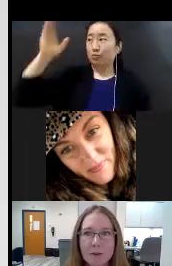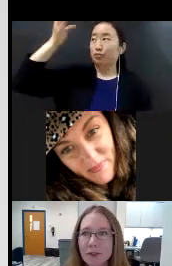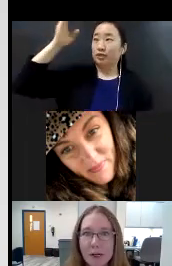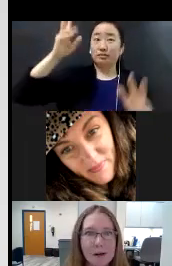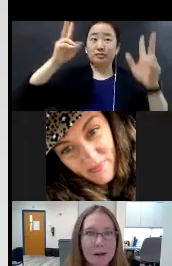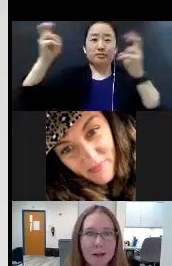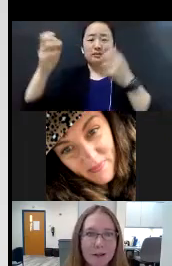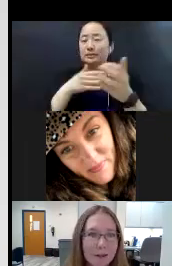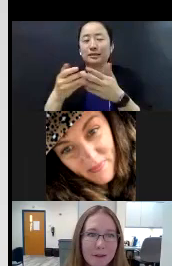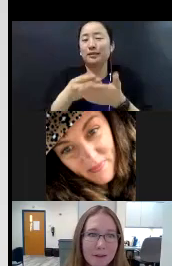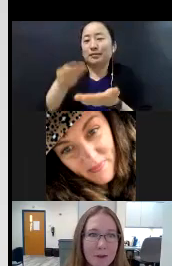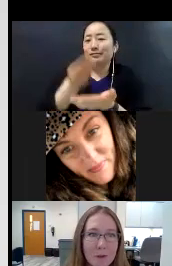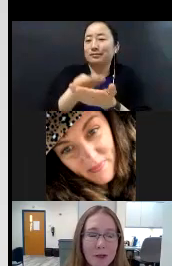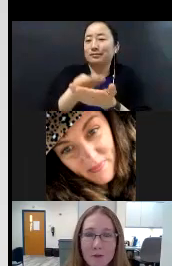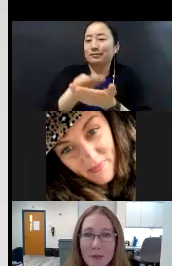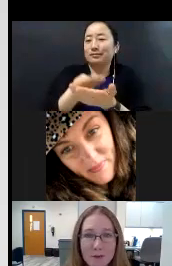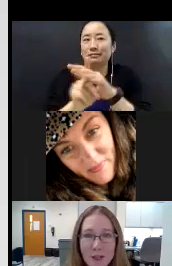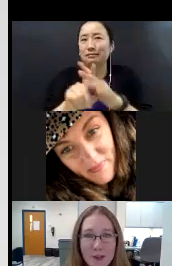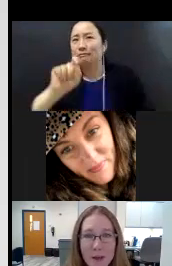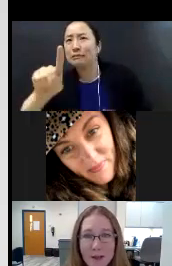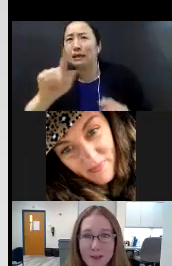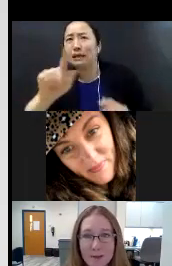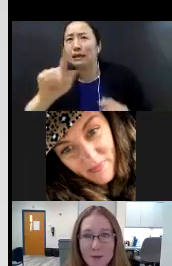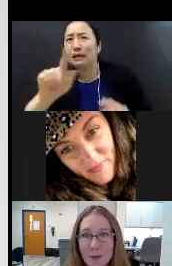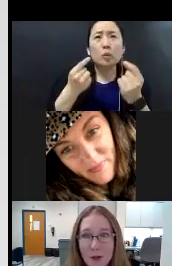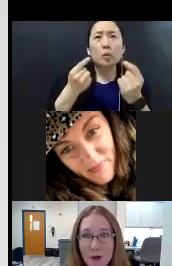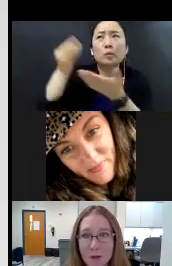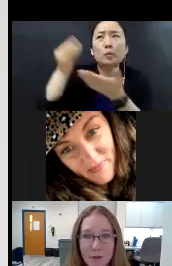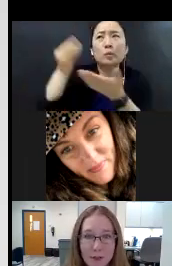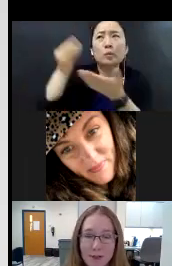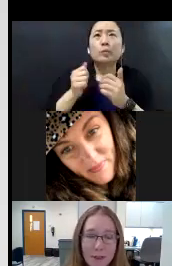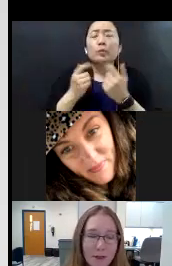CAN SHARE WHAT PEOPLE HAVE DONE IN THE PAST, THE MORE WE CAN ALL LEARN FROM IT.